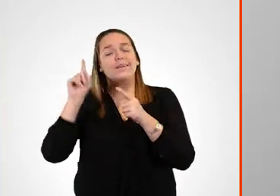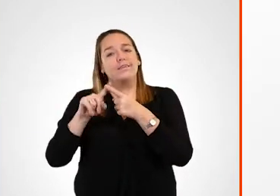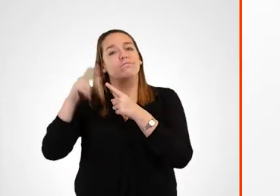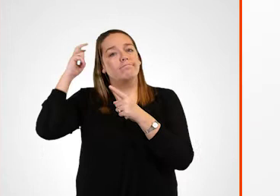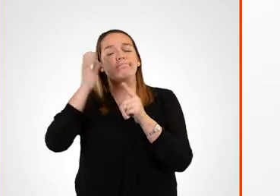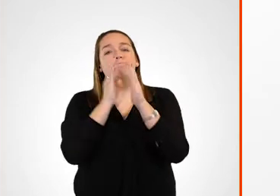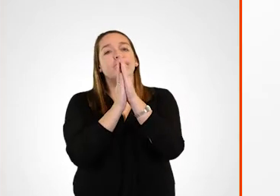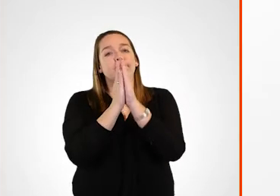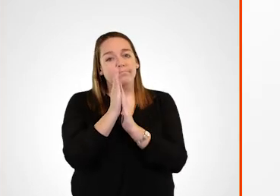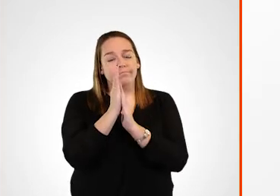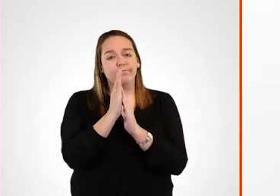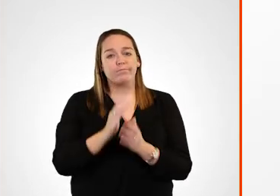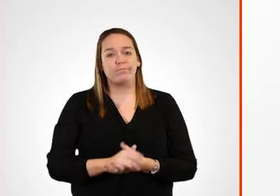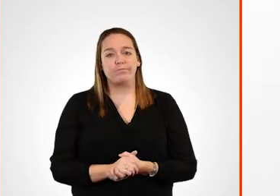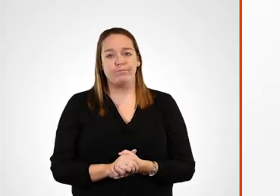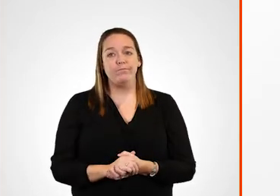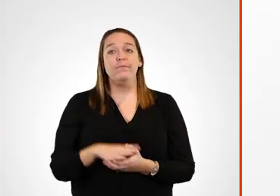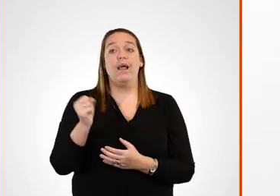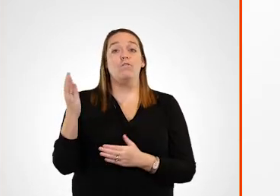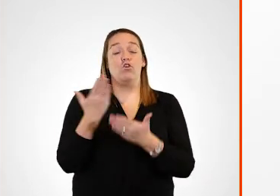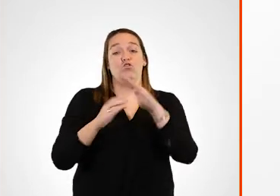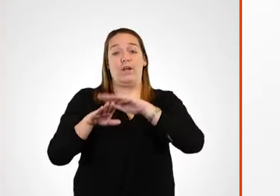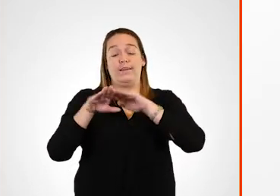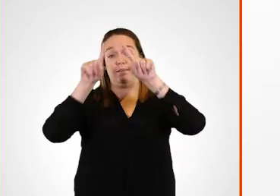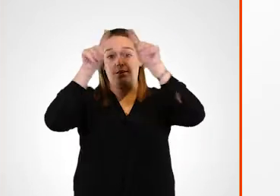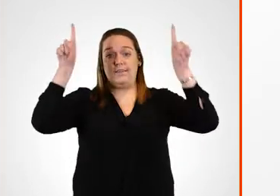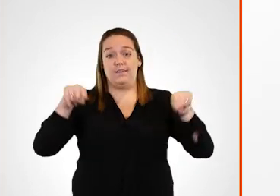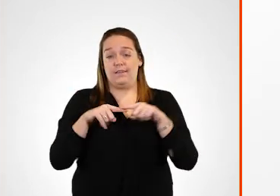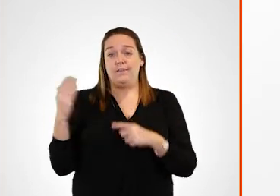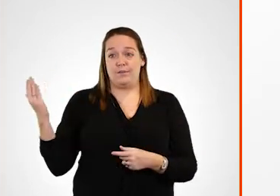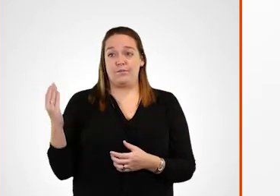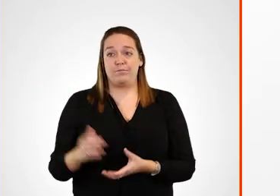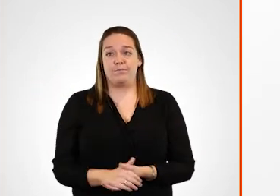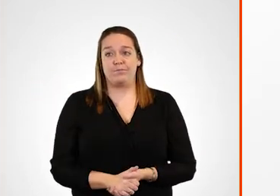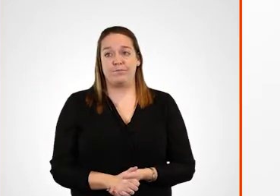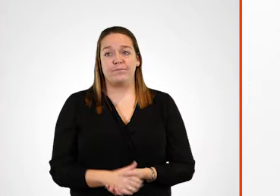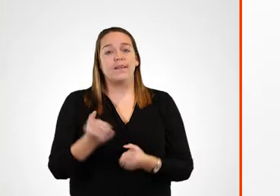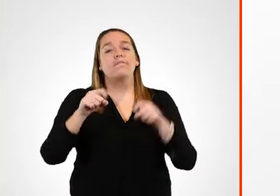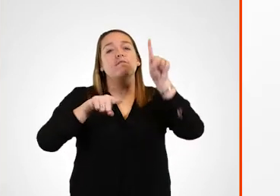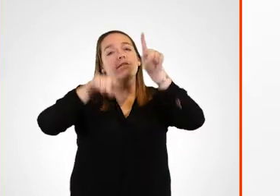The second chart on the right side then we can see we looked at variability